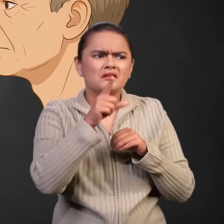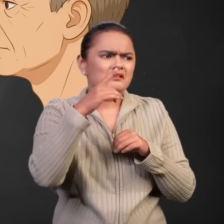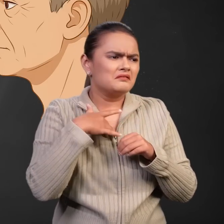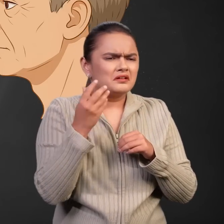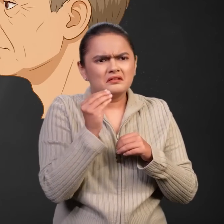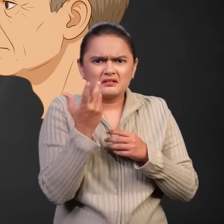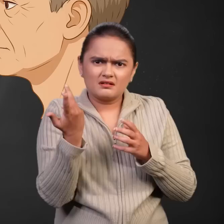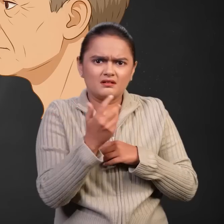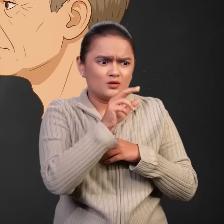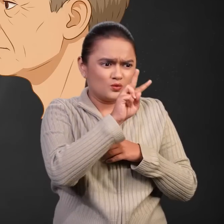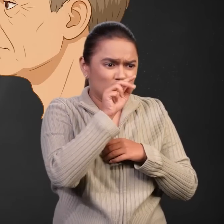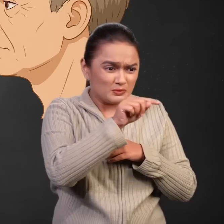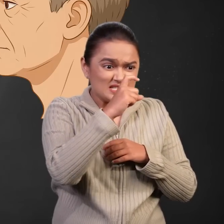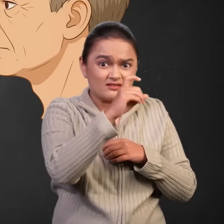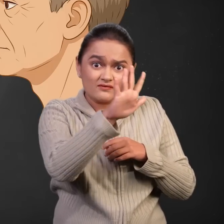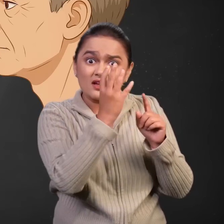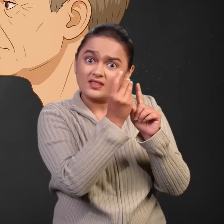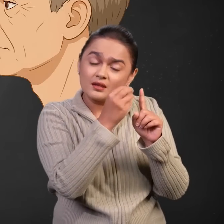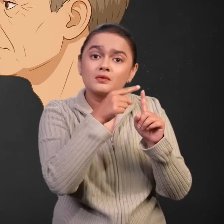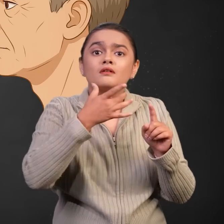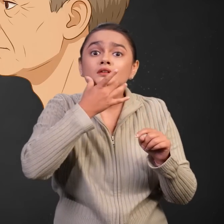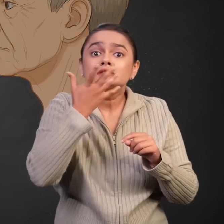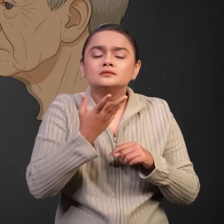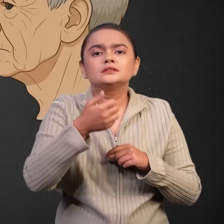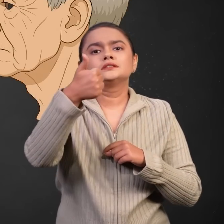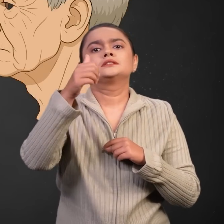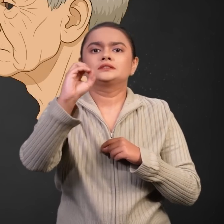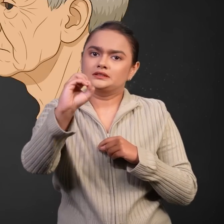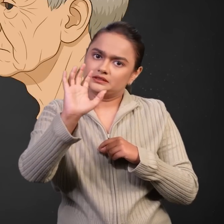you would require something like a 2.75 power at the age of 60.